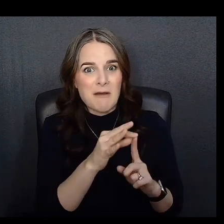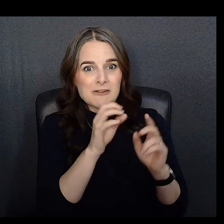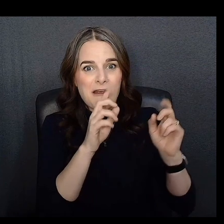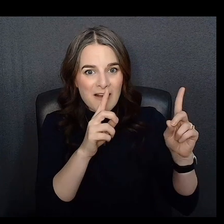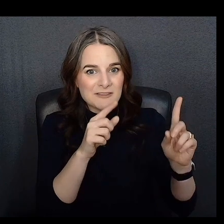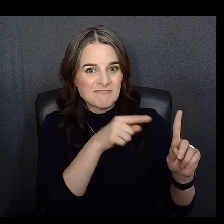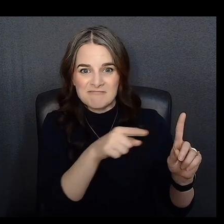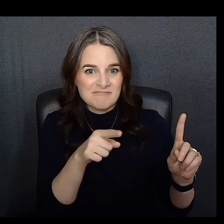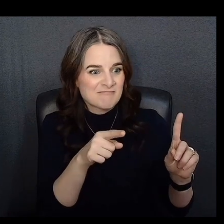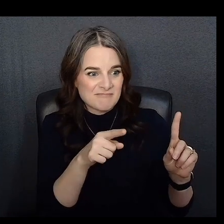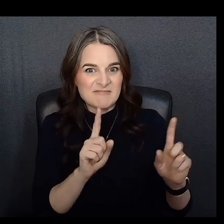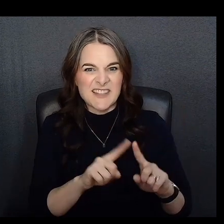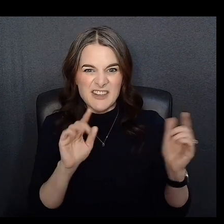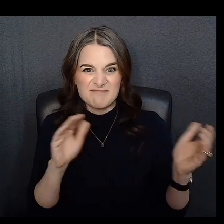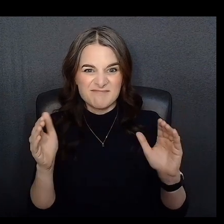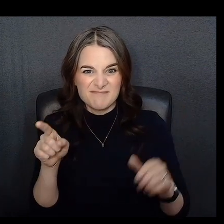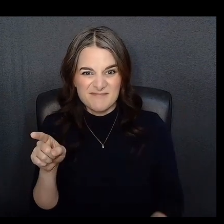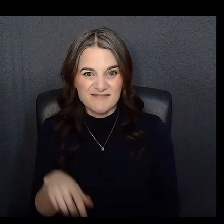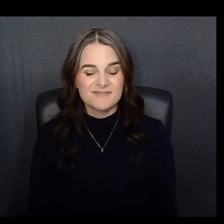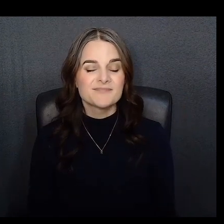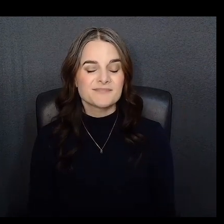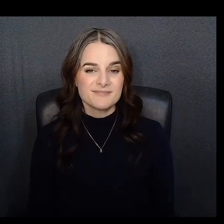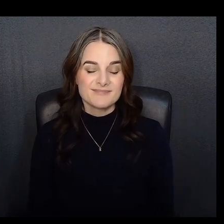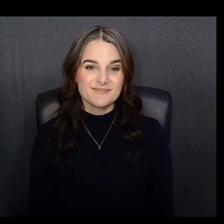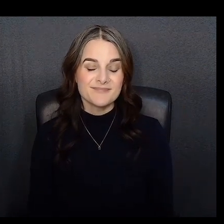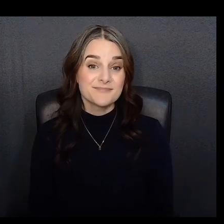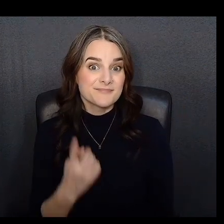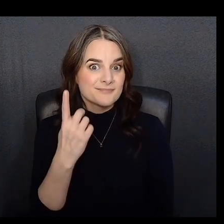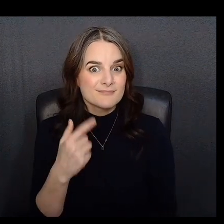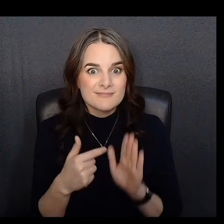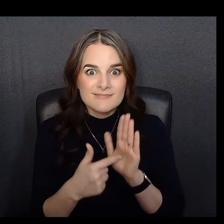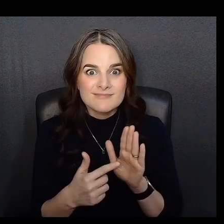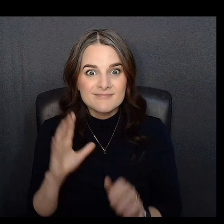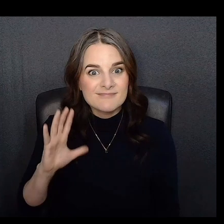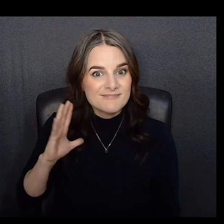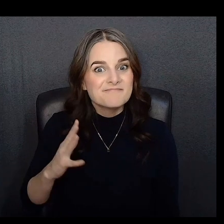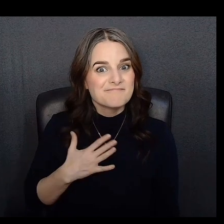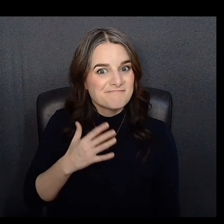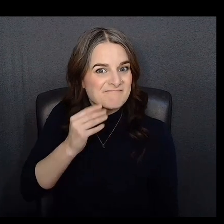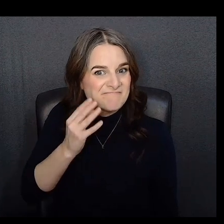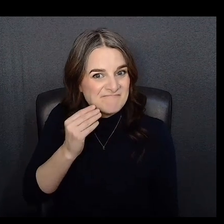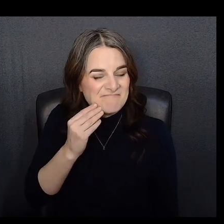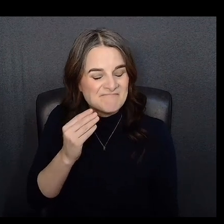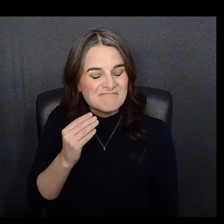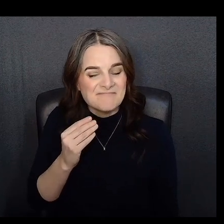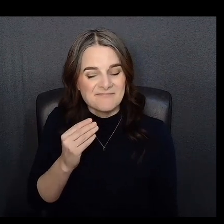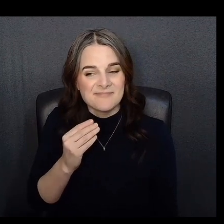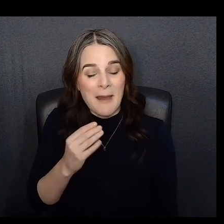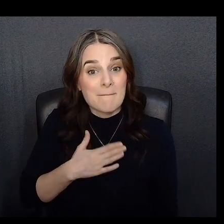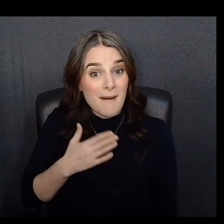One example-- I can speak from my high school. When I was in grad school or maybe in undergrad,